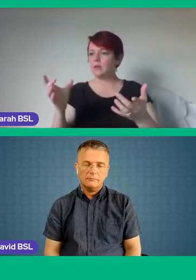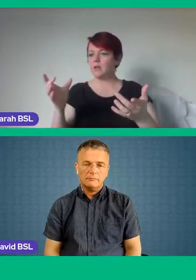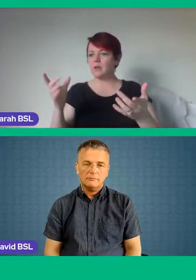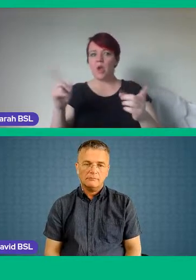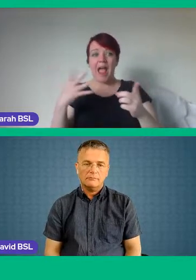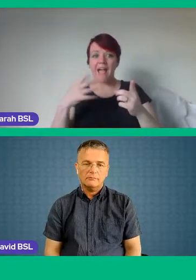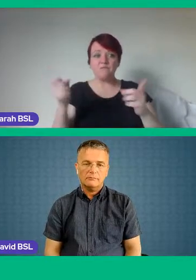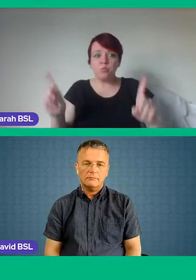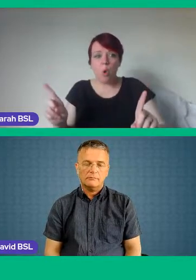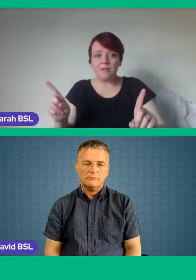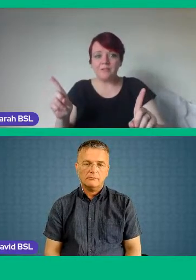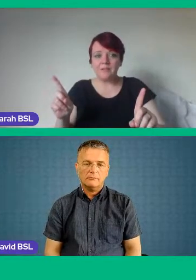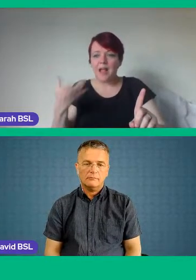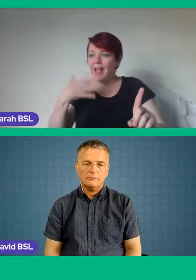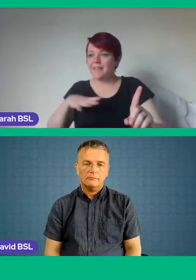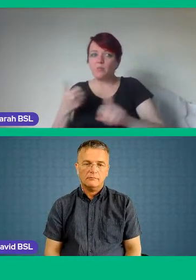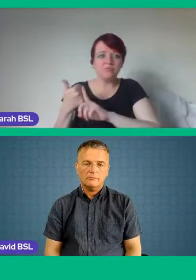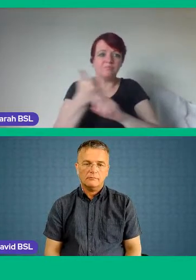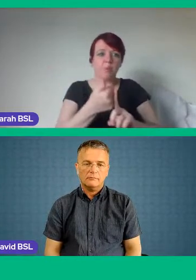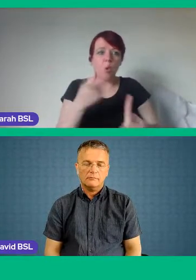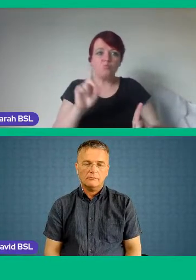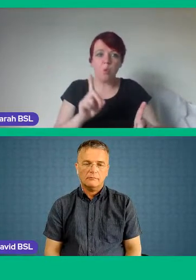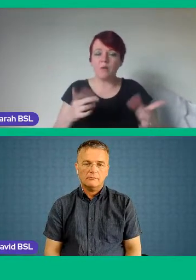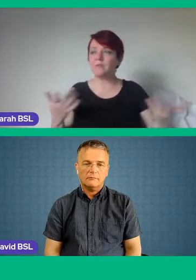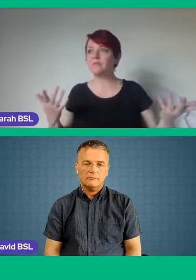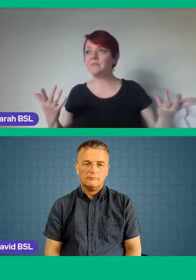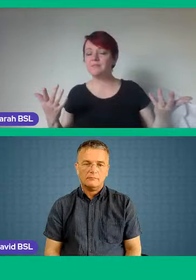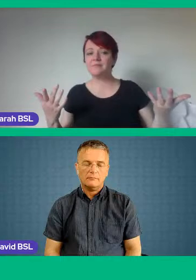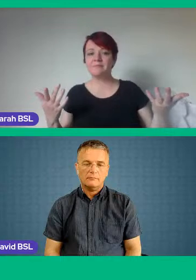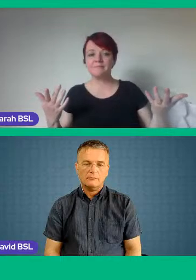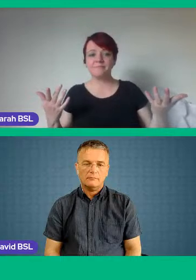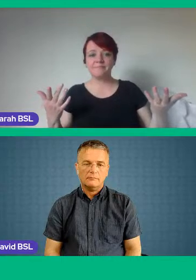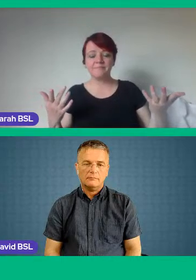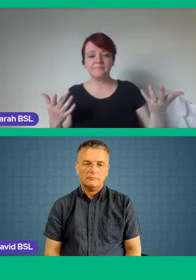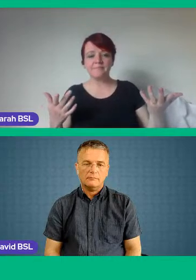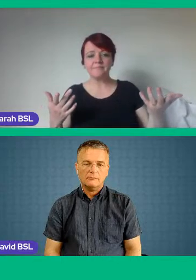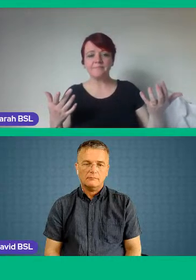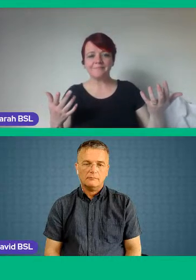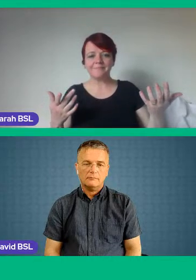What are they want to support? And then, what can we do? Because...